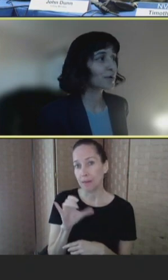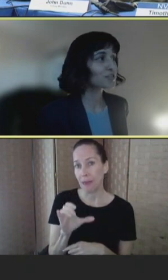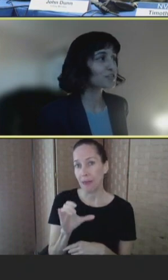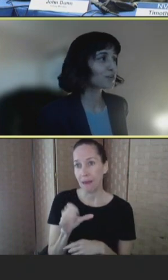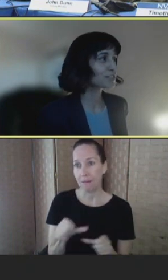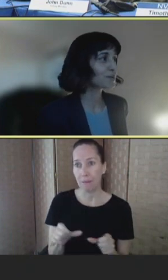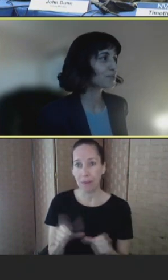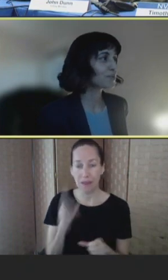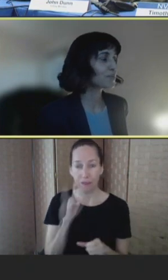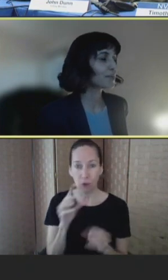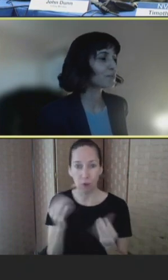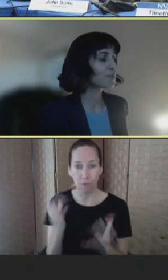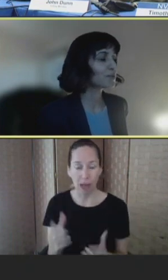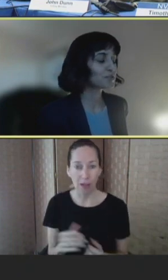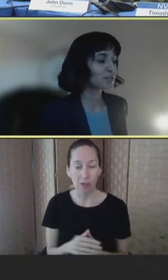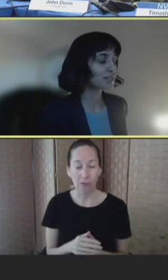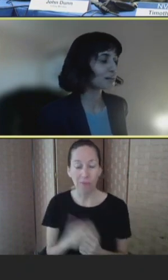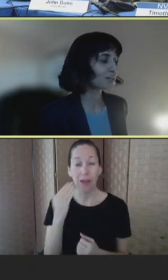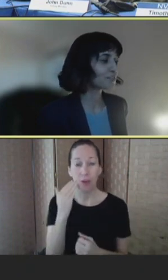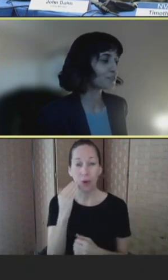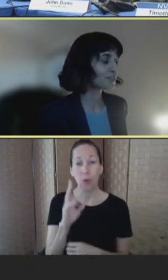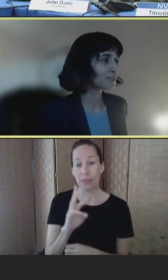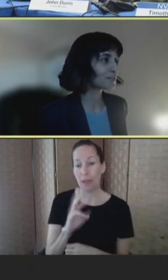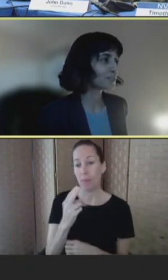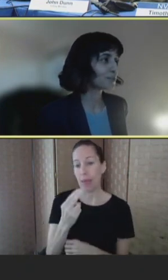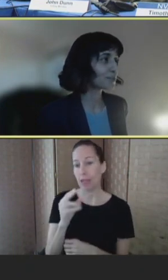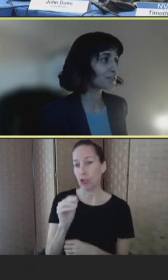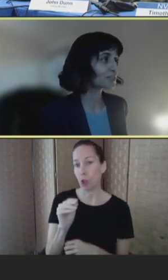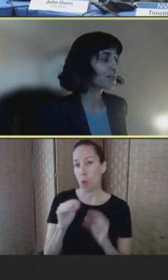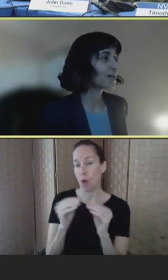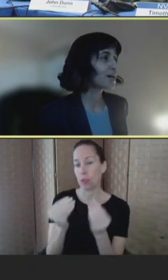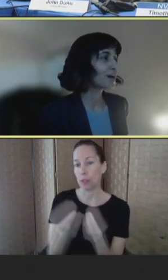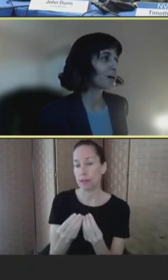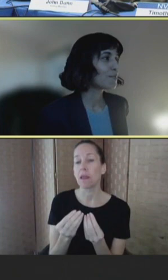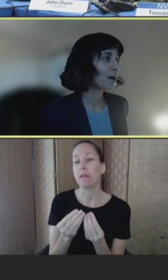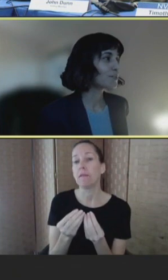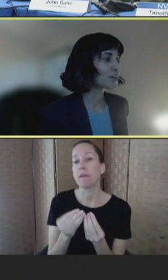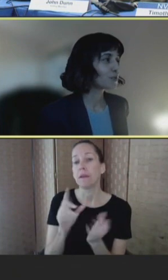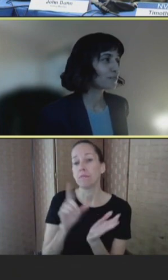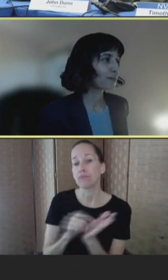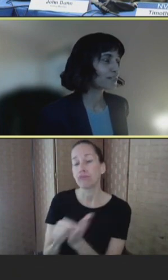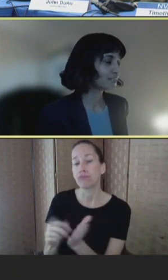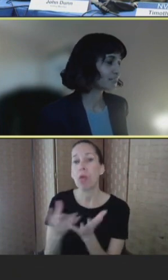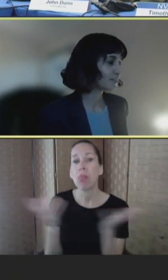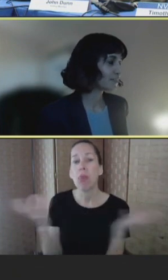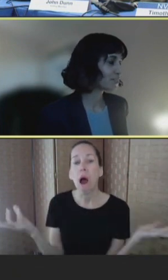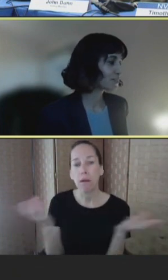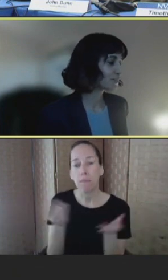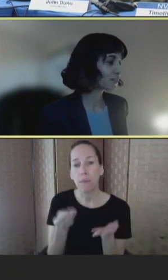for example, they produce a lot of different materials about general vaccine safety specific